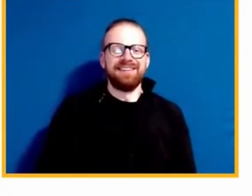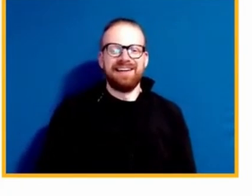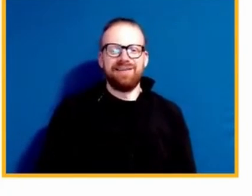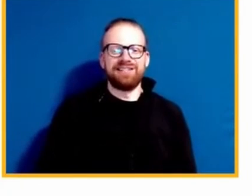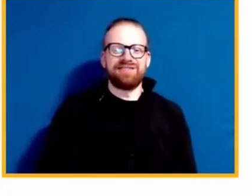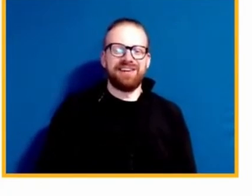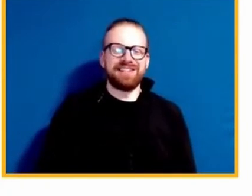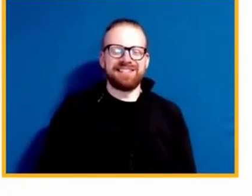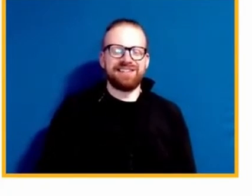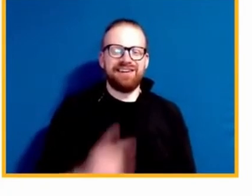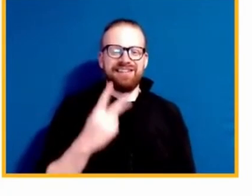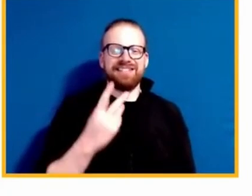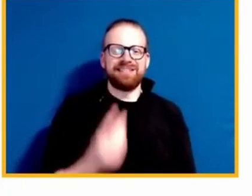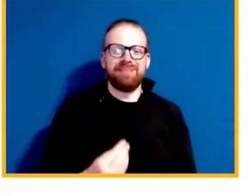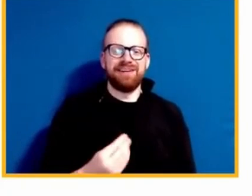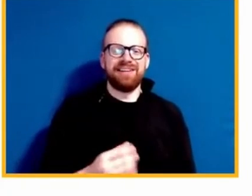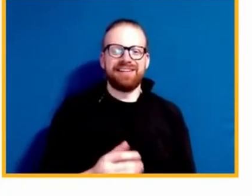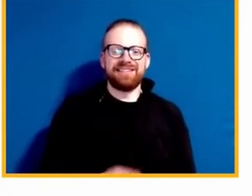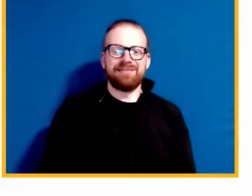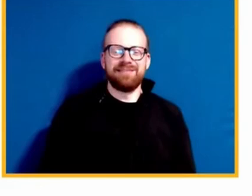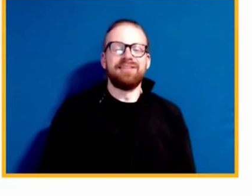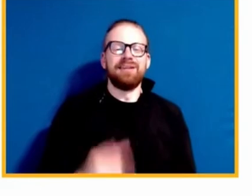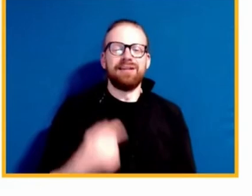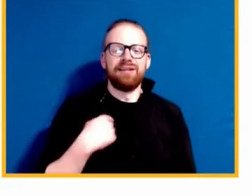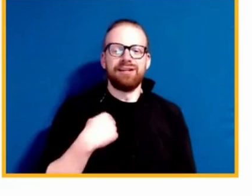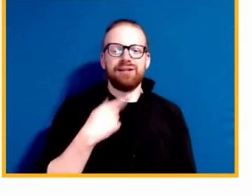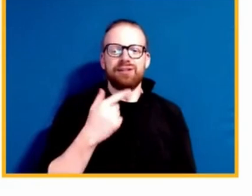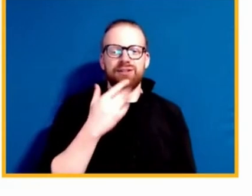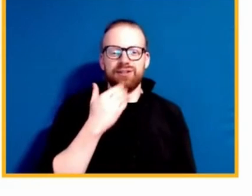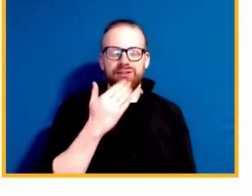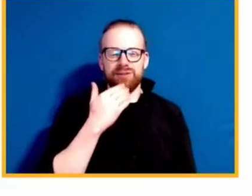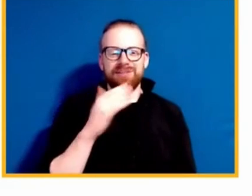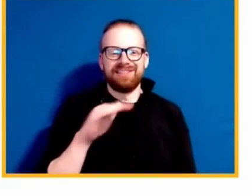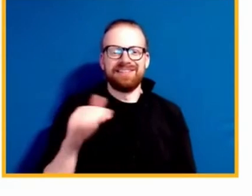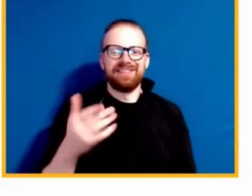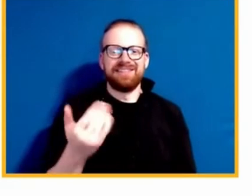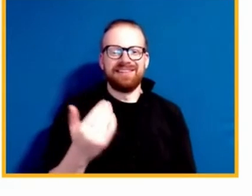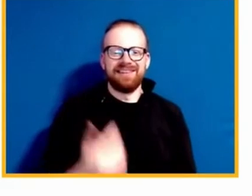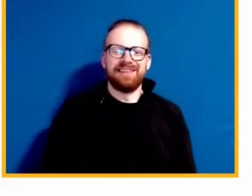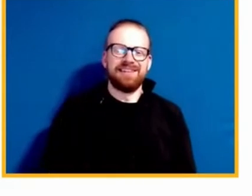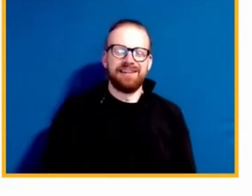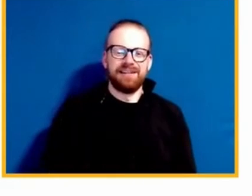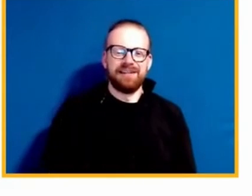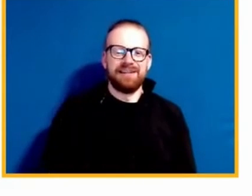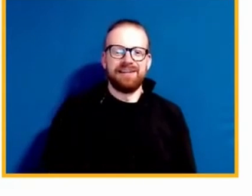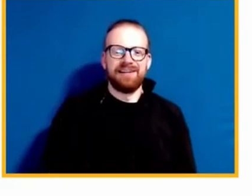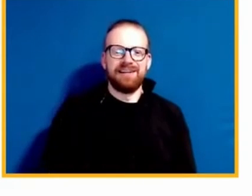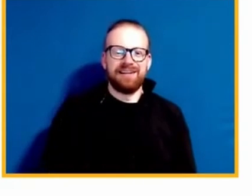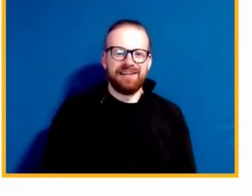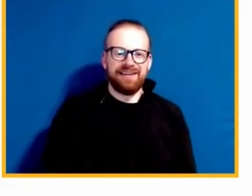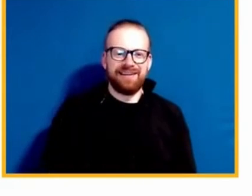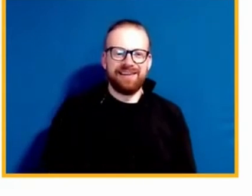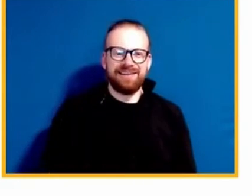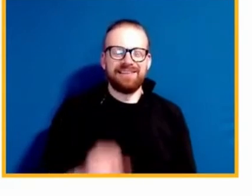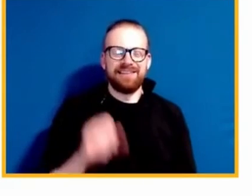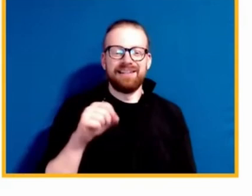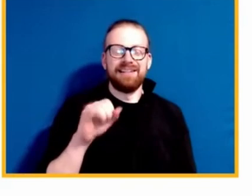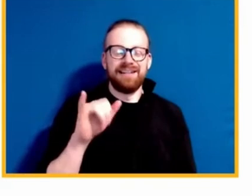you just went up to Beta and went, "Shh, go to sleep child." [Kendi] Just so I could have a word on a Michael Jackson performance.